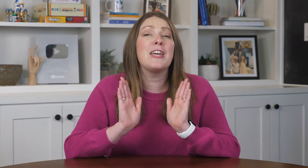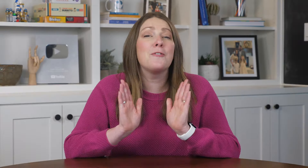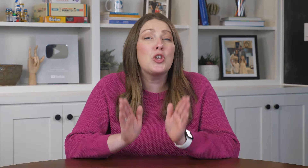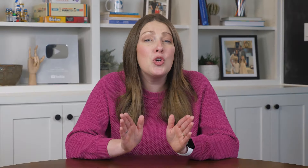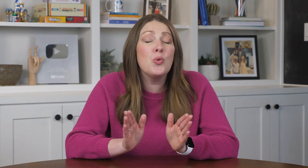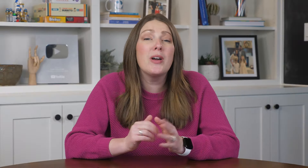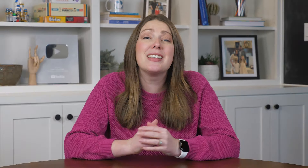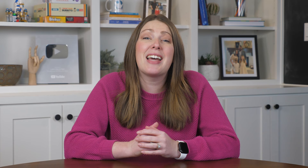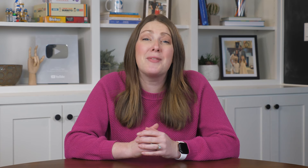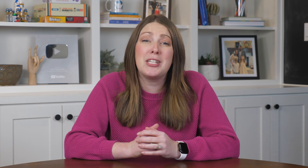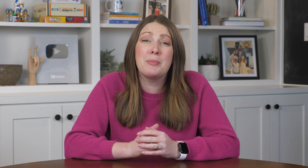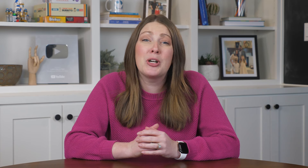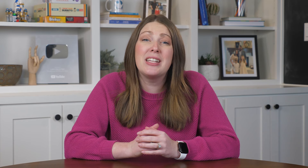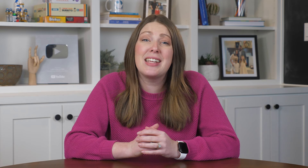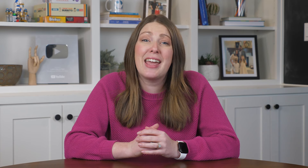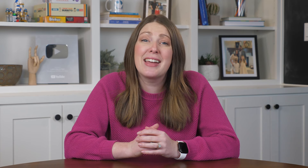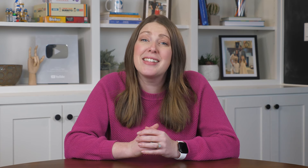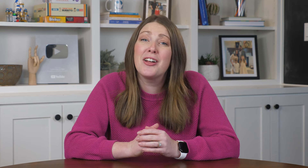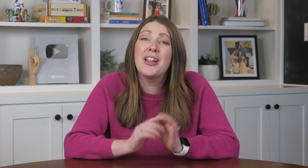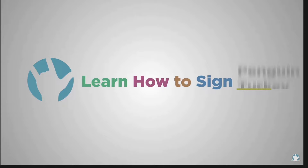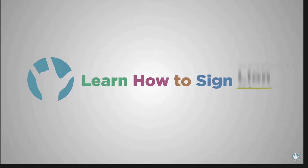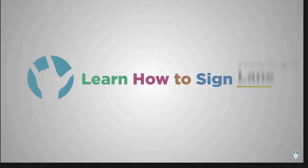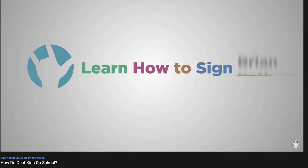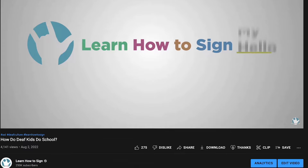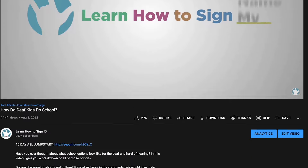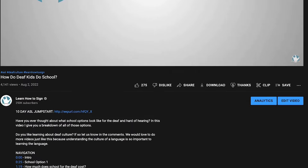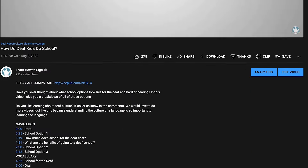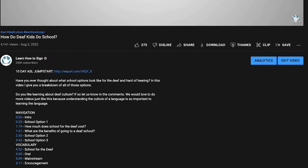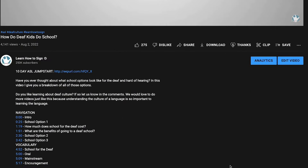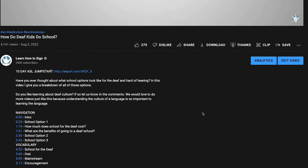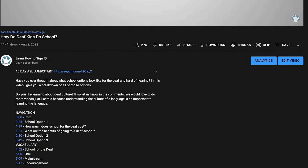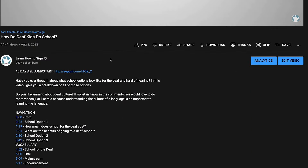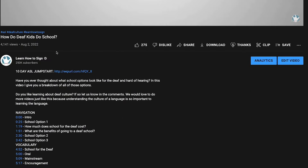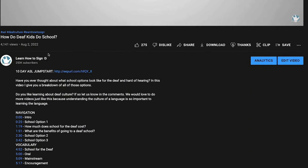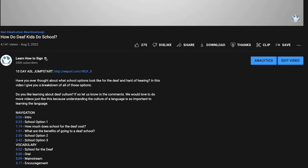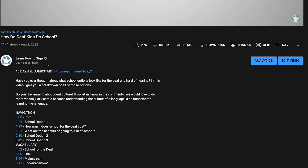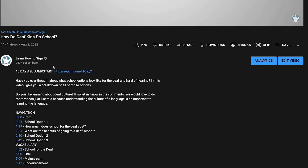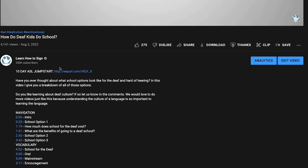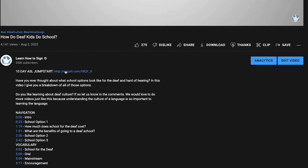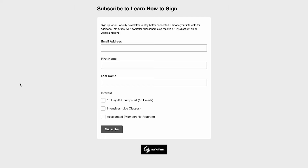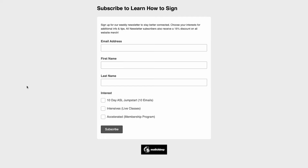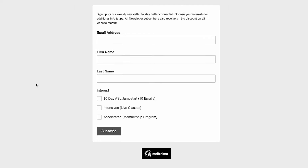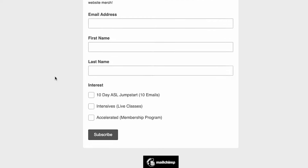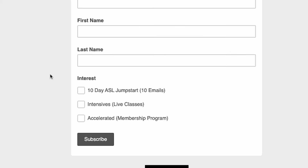If you want to dive deeper into ASL, sign up for our free ten day ASL Jumpstart